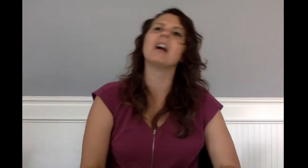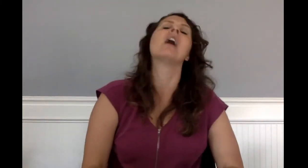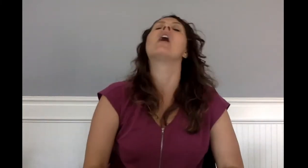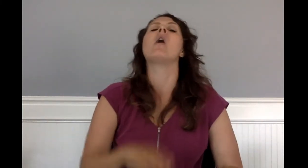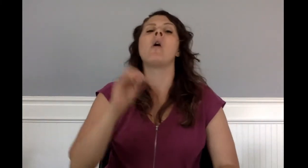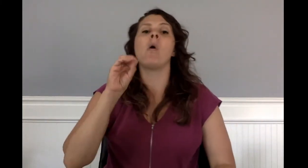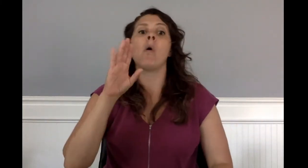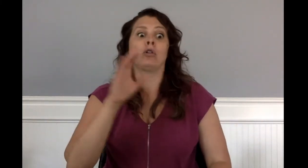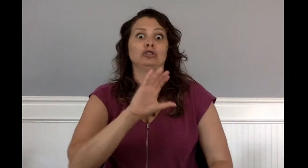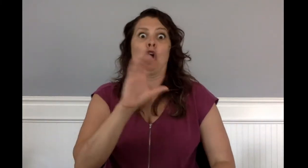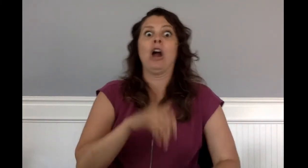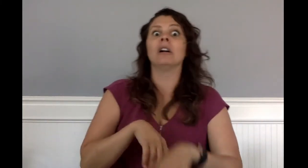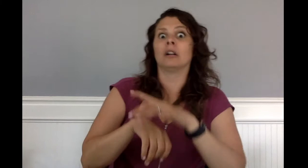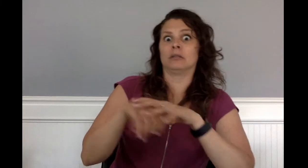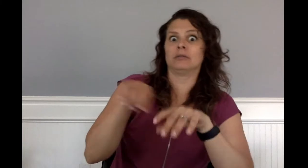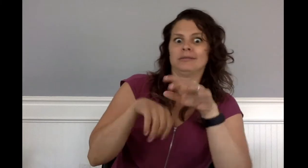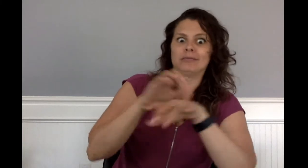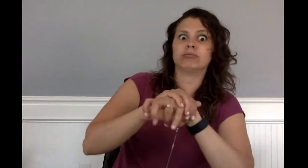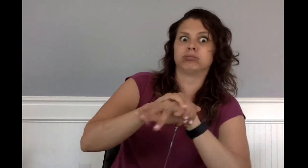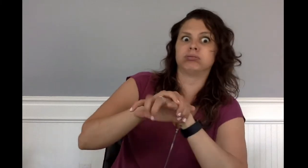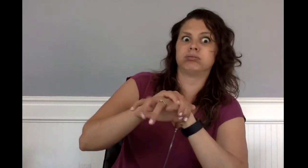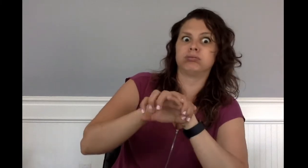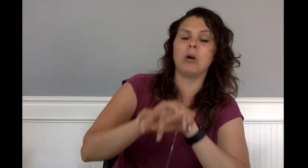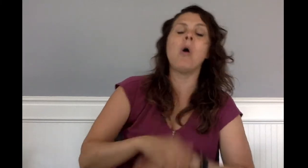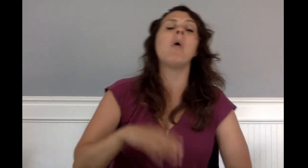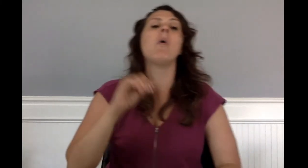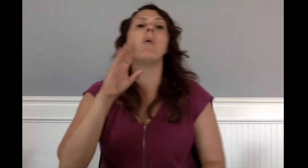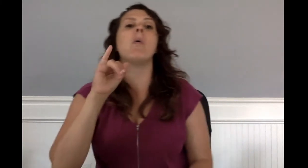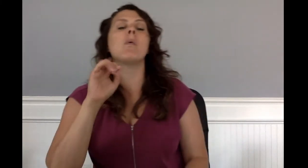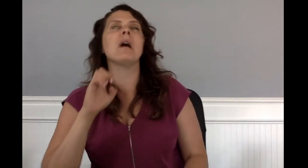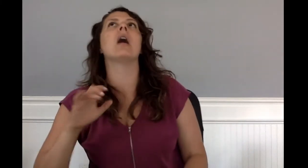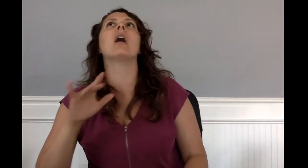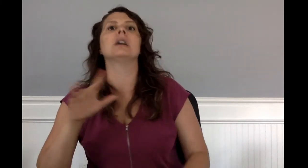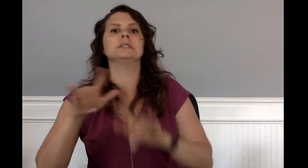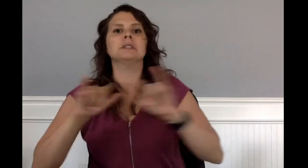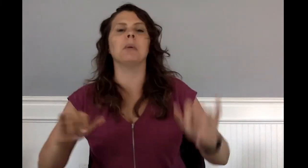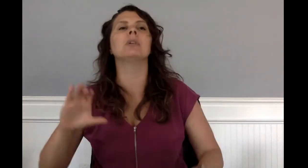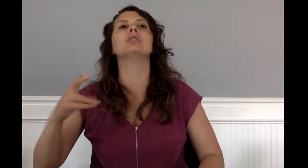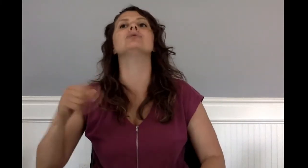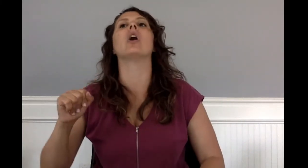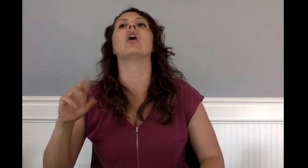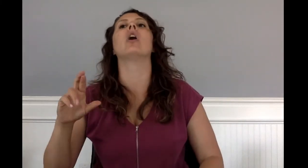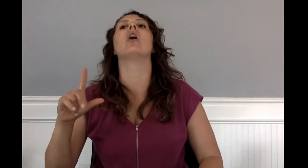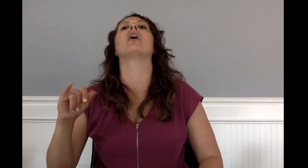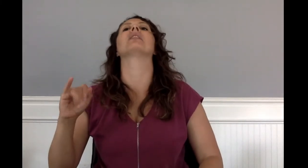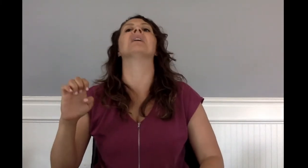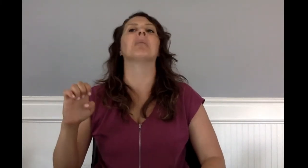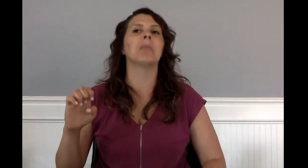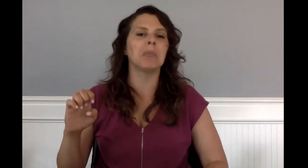CHARLIE, Obie spelled back Charlie’s name.